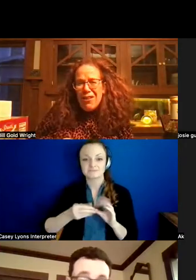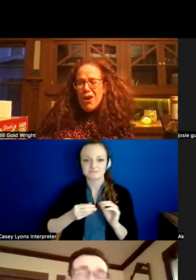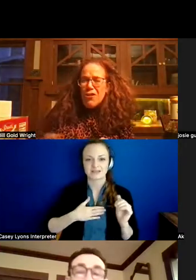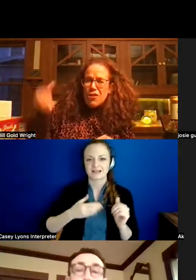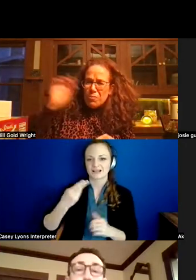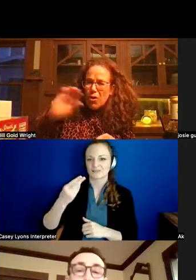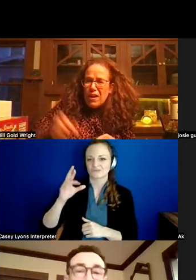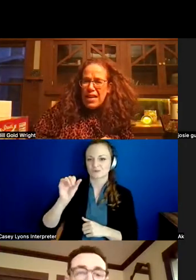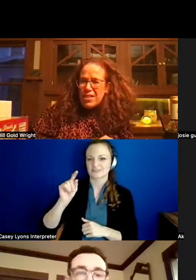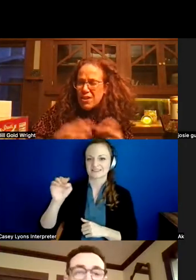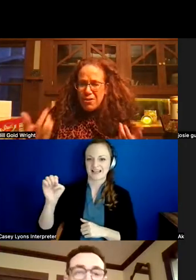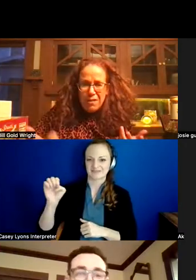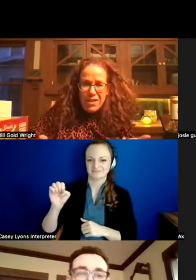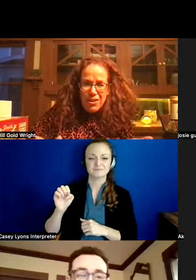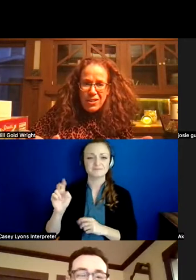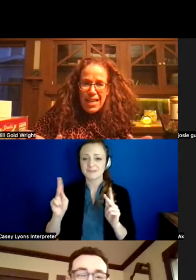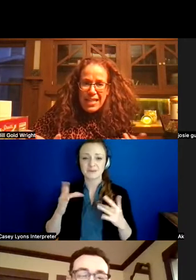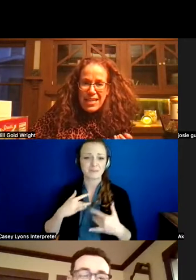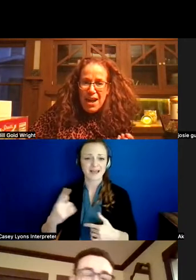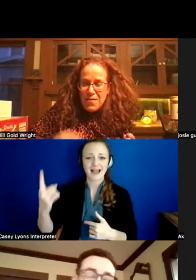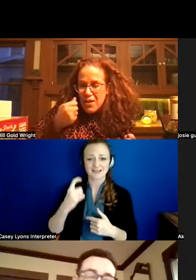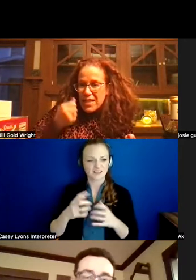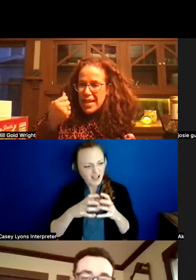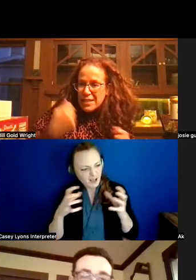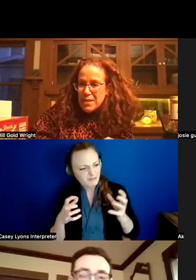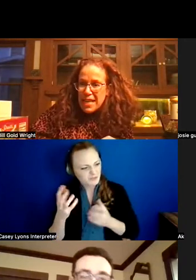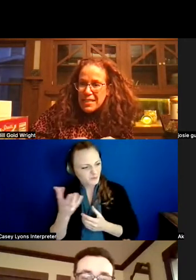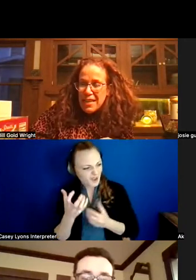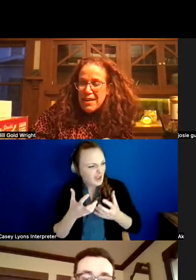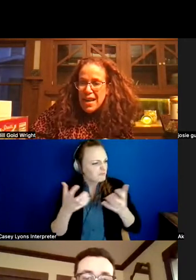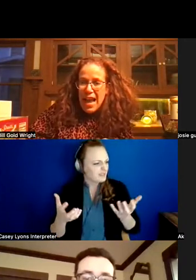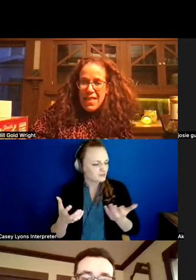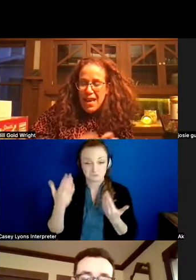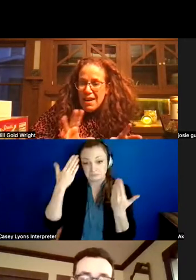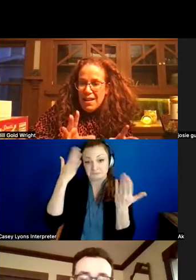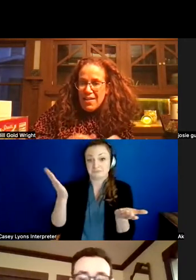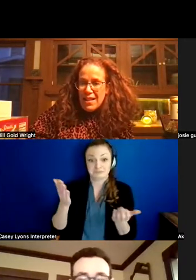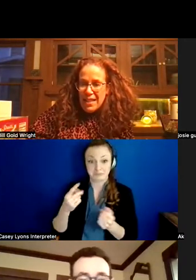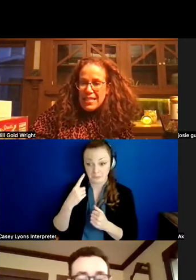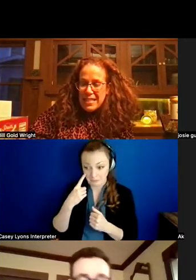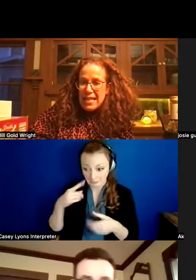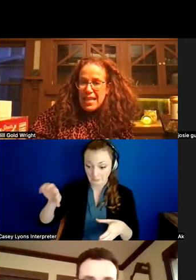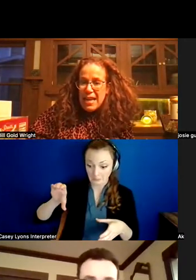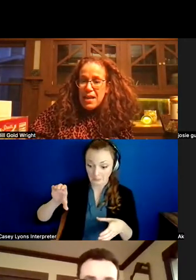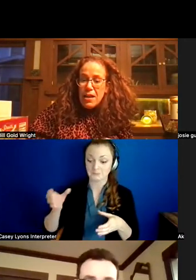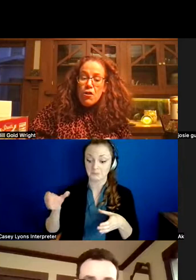know you just pour it until you until it looks like it's enough, and then you can take some tastes, and and then you know that that's that's it but I was